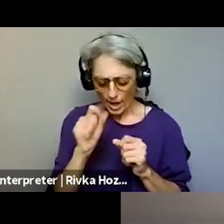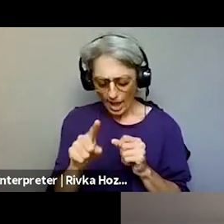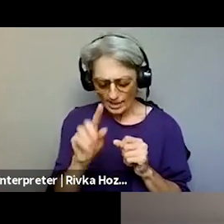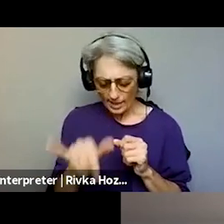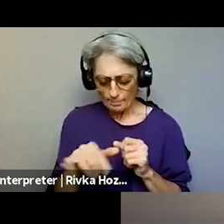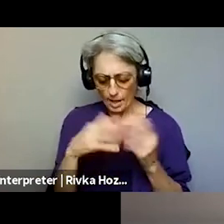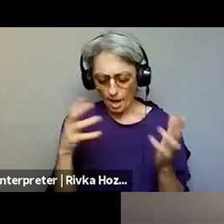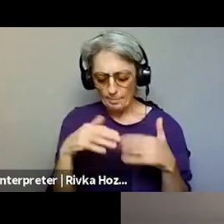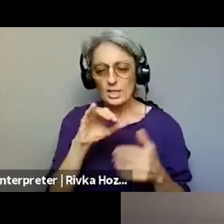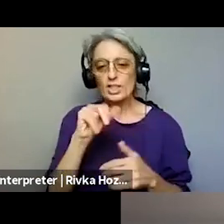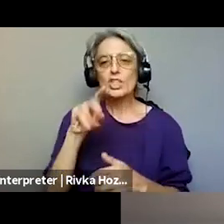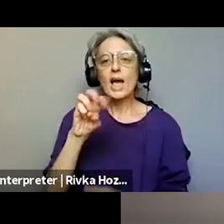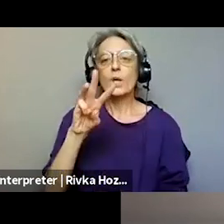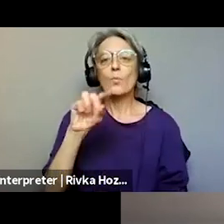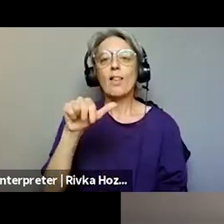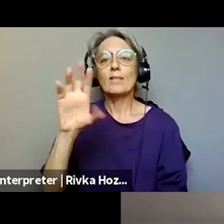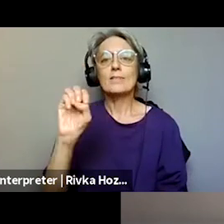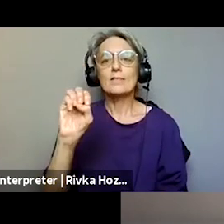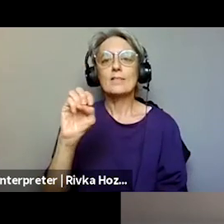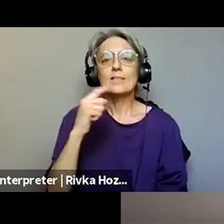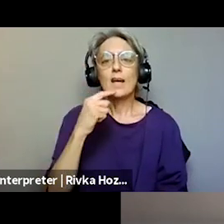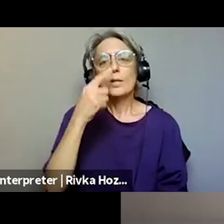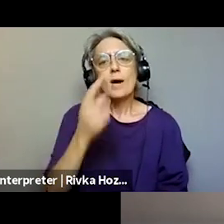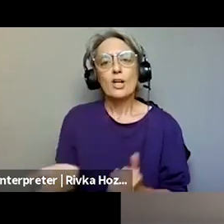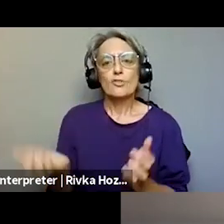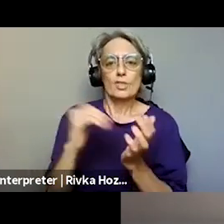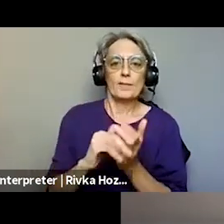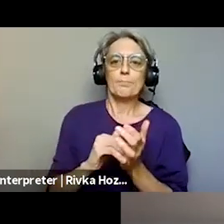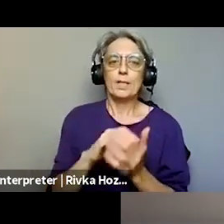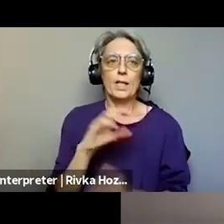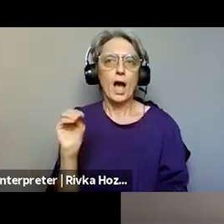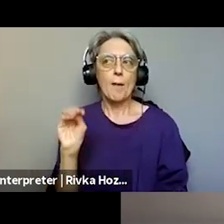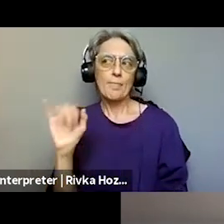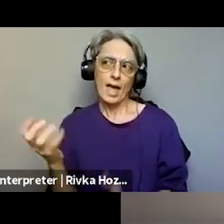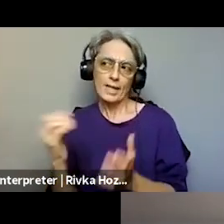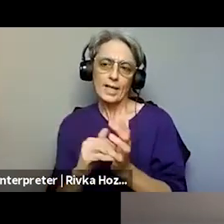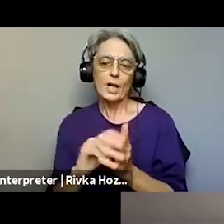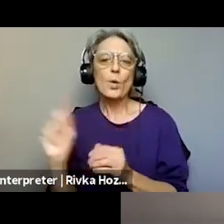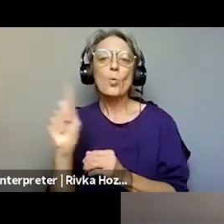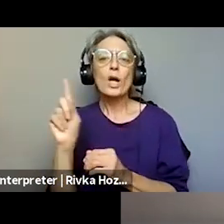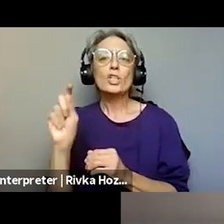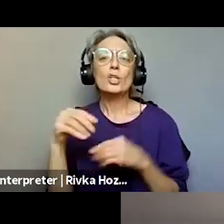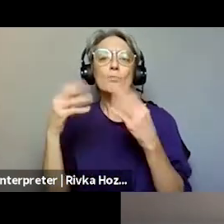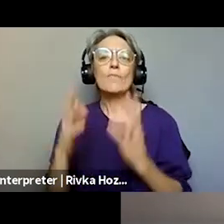Jackie Wallace asks, “Could you repeat that again where should providers go to get information about